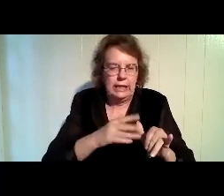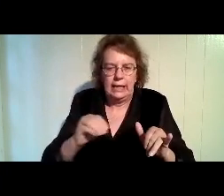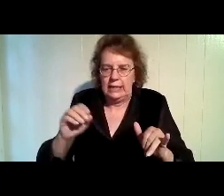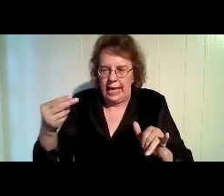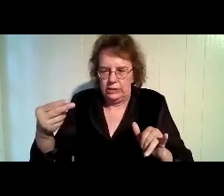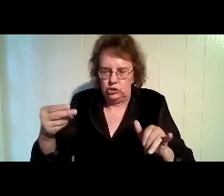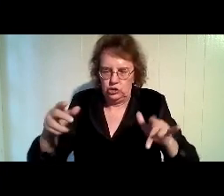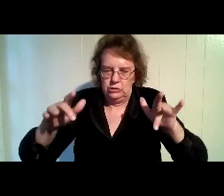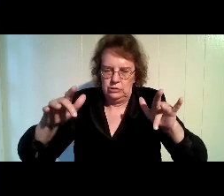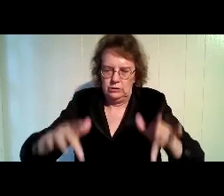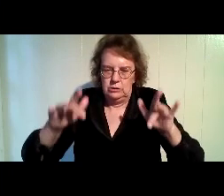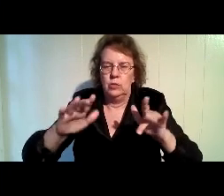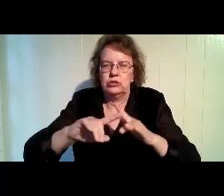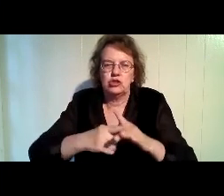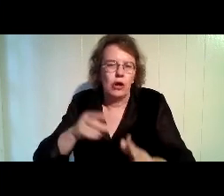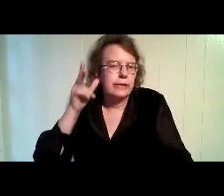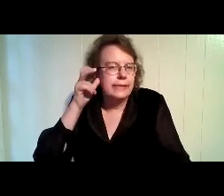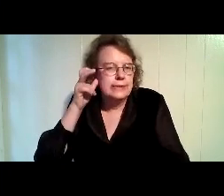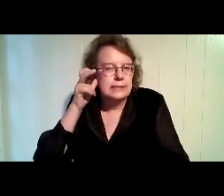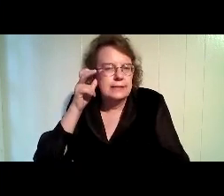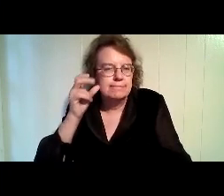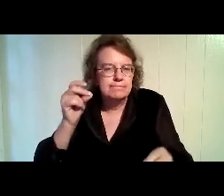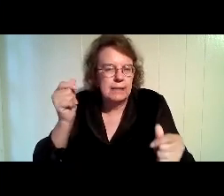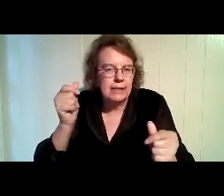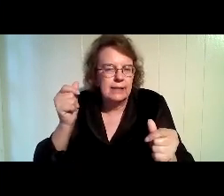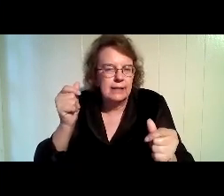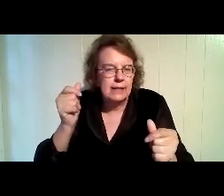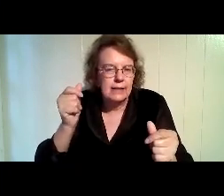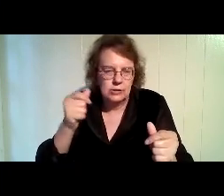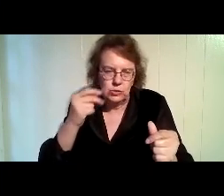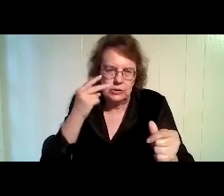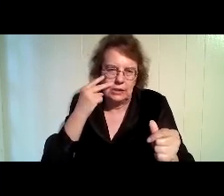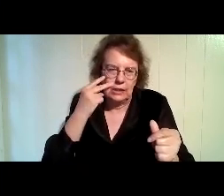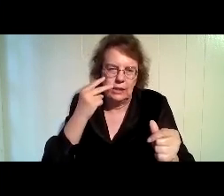And it's gonna start listening immediately. And if you can see on screen, it does start